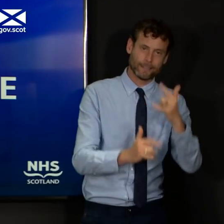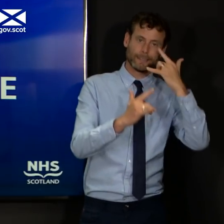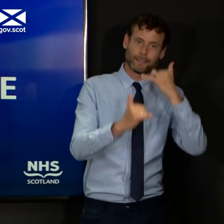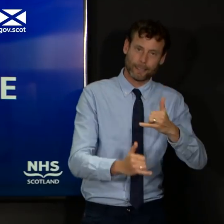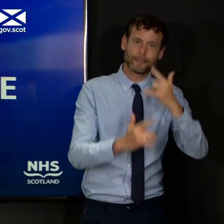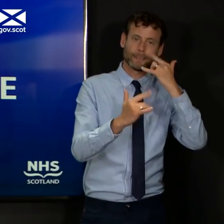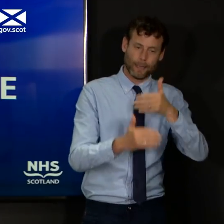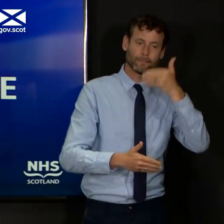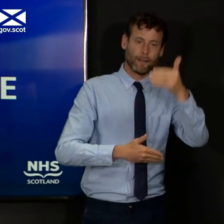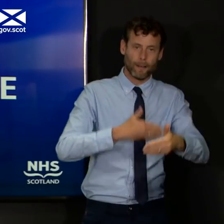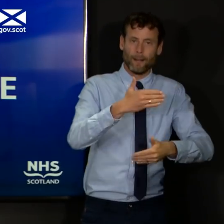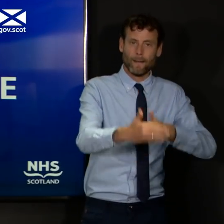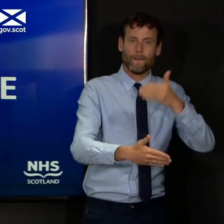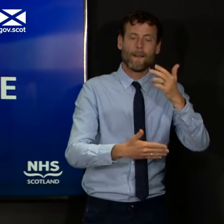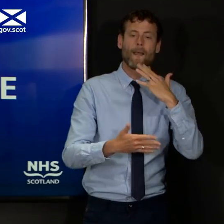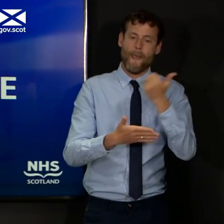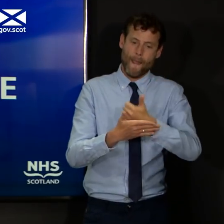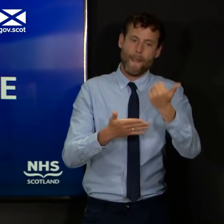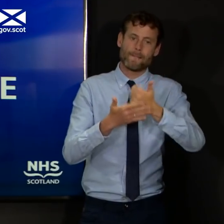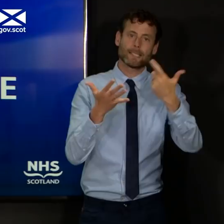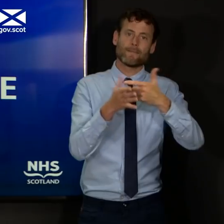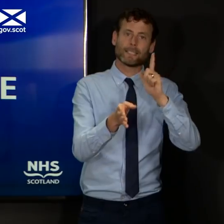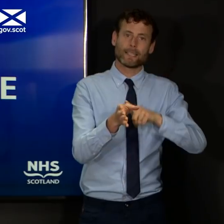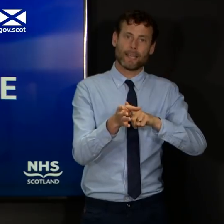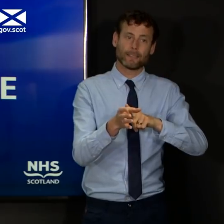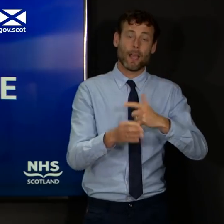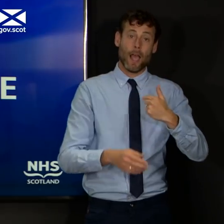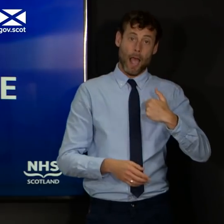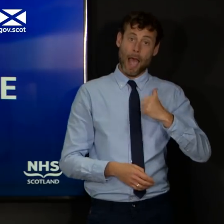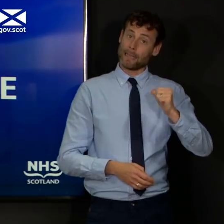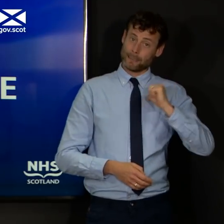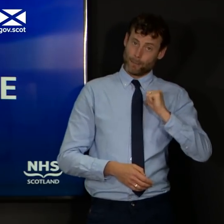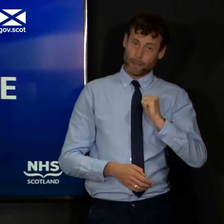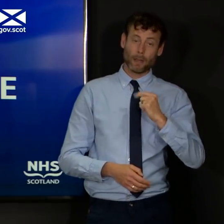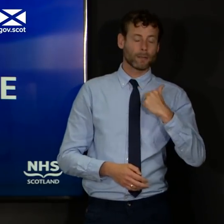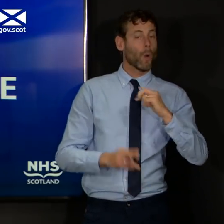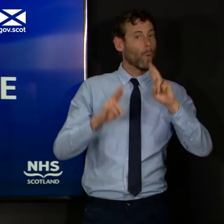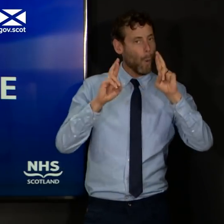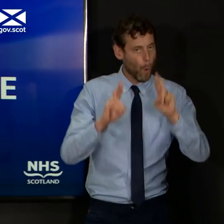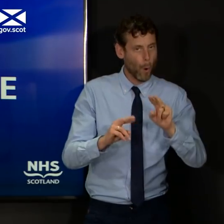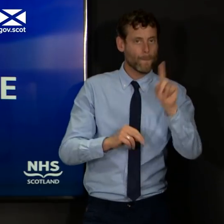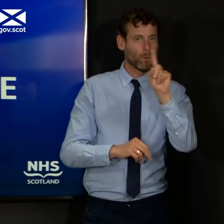And as I said earlier, I expect to see and hope to see the numbers of residents tested